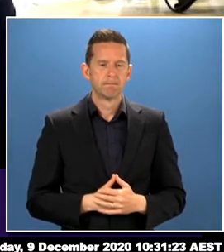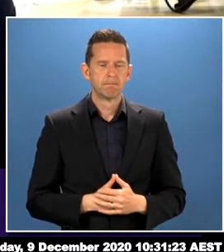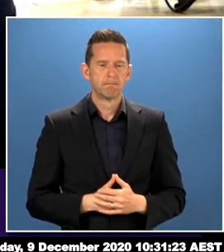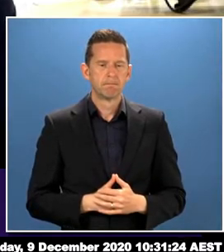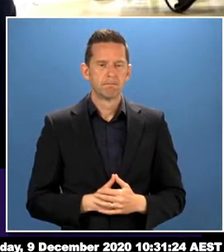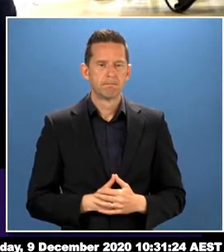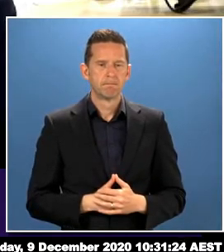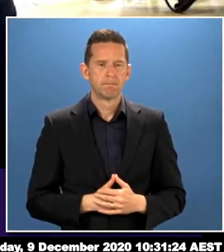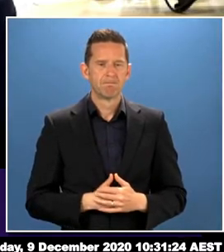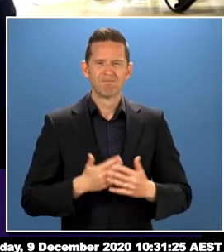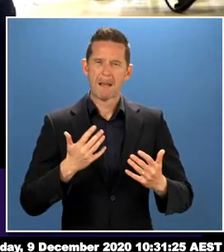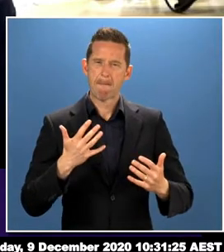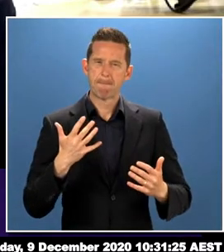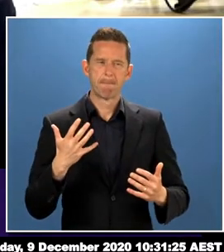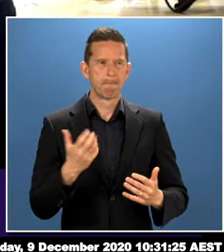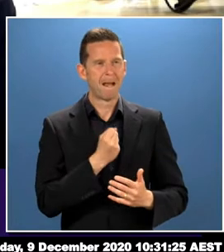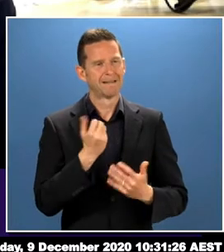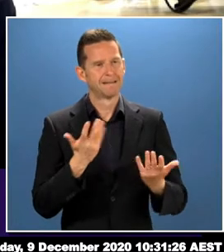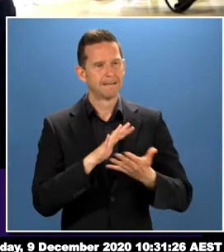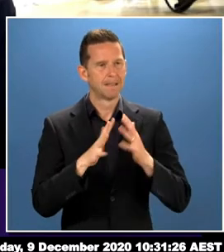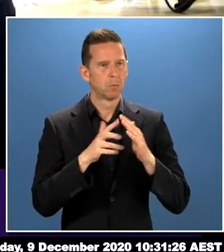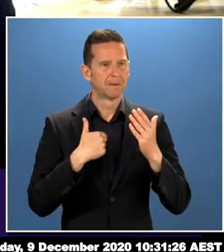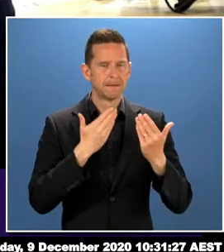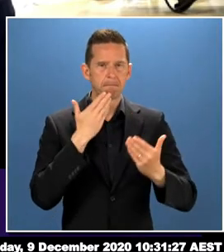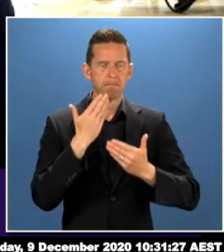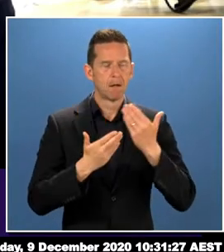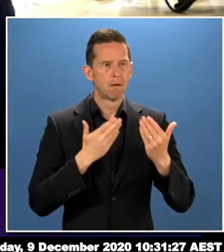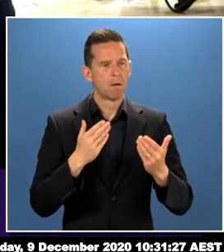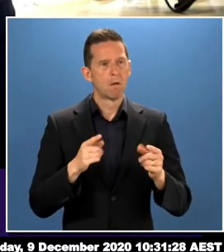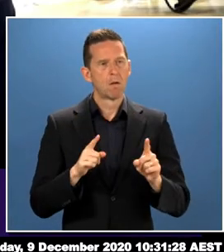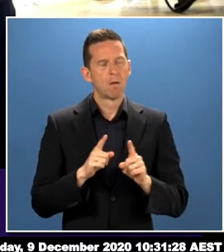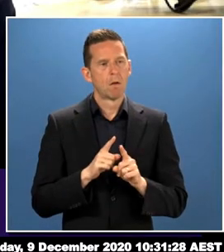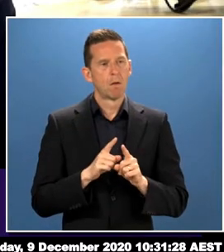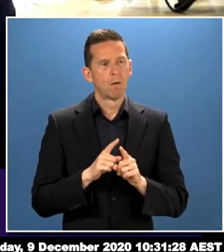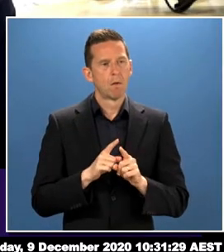you have to kind of --- to the extent you can...